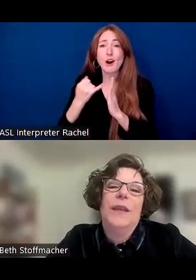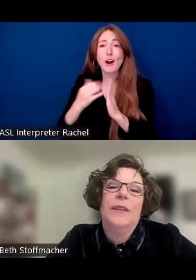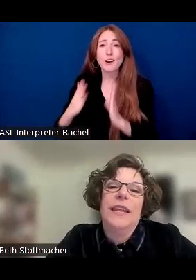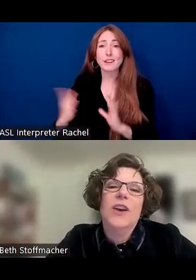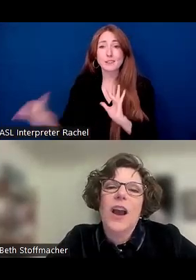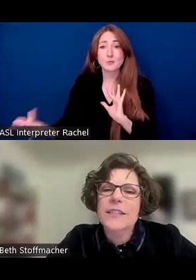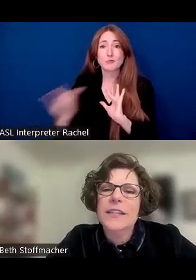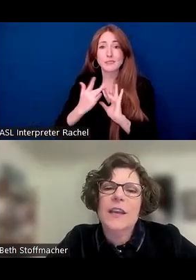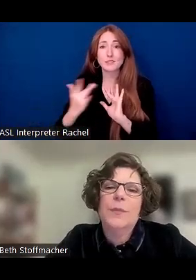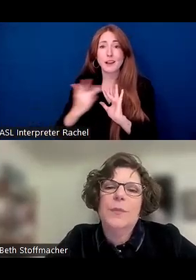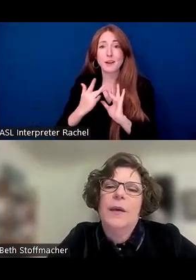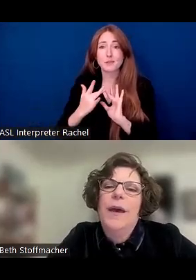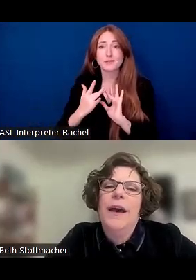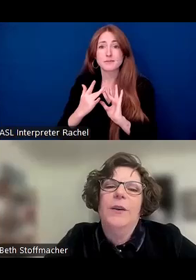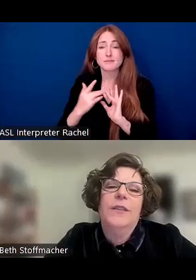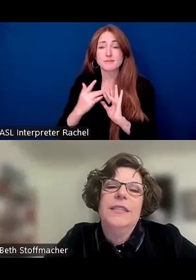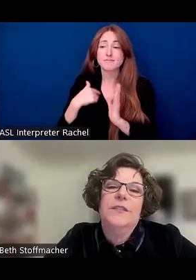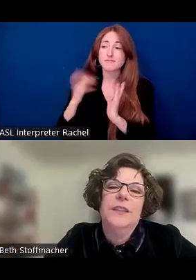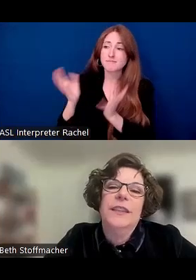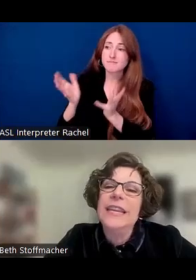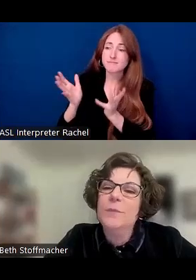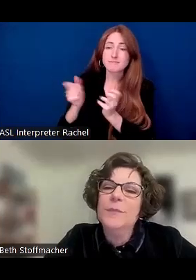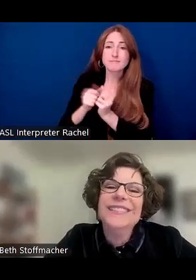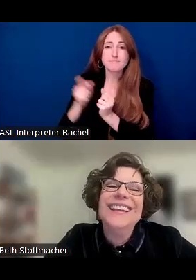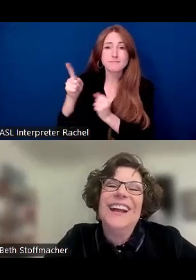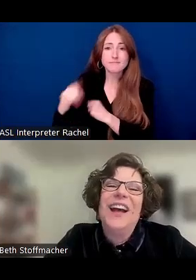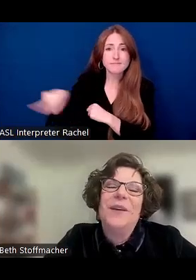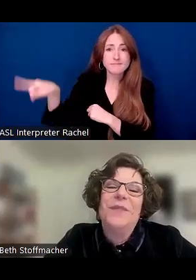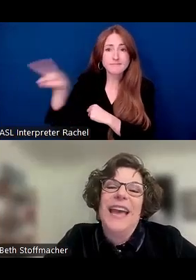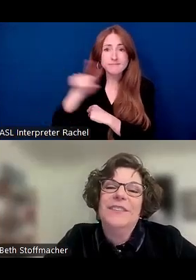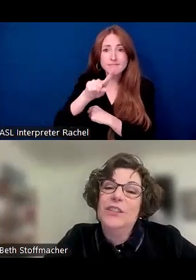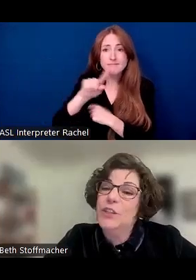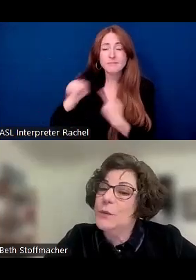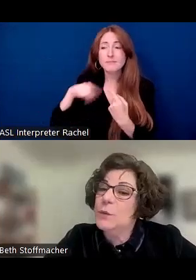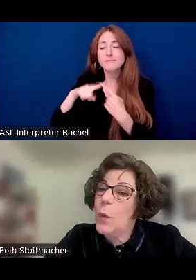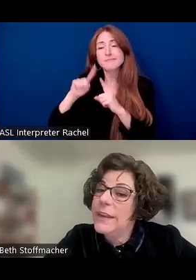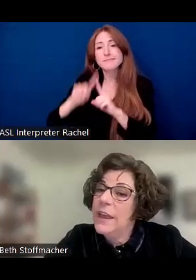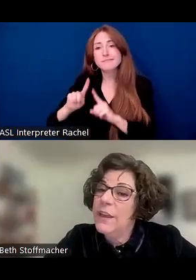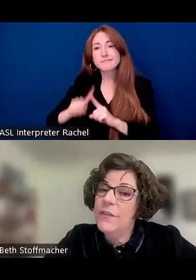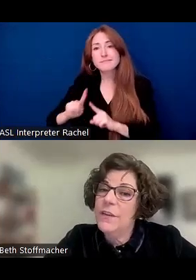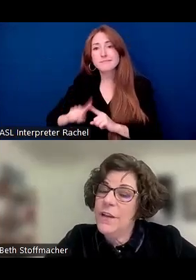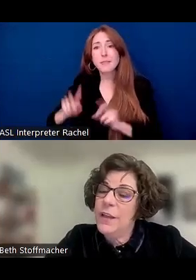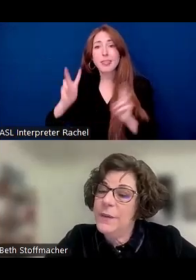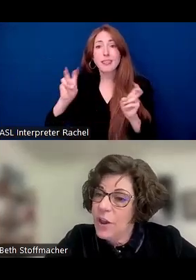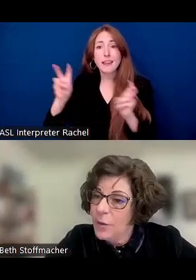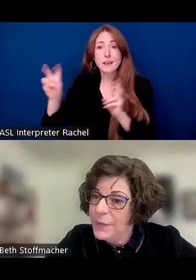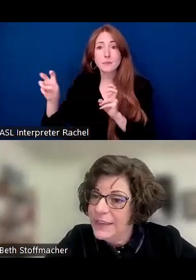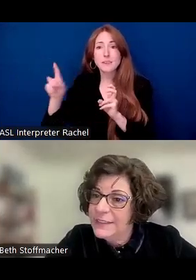and I talked to them about the different themes. They had to choose one of the following topics